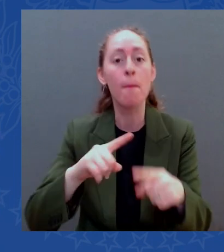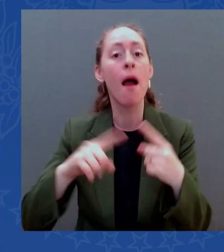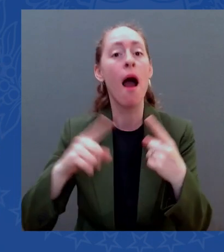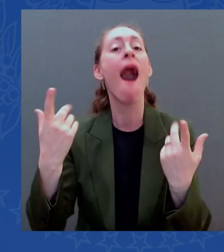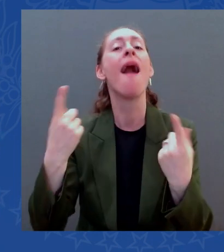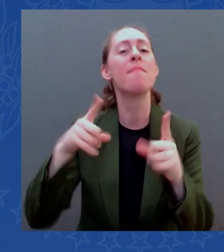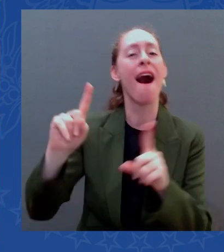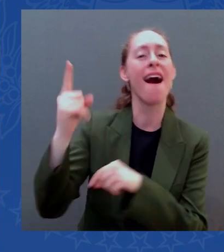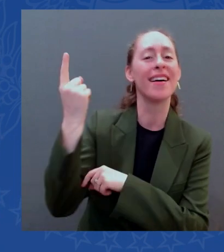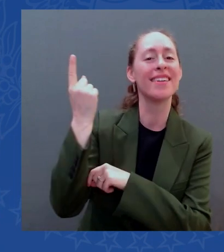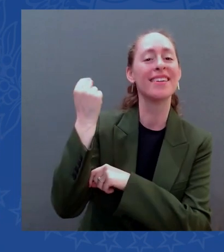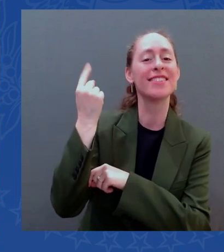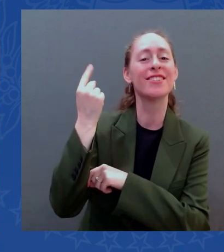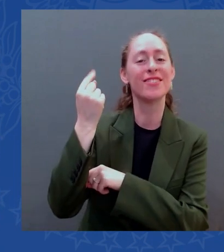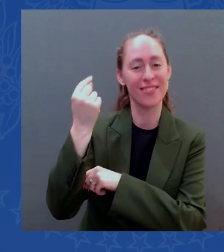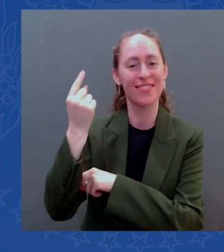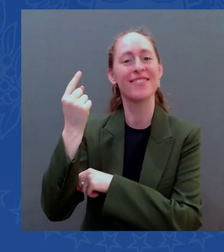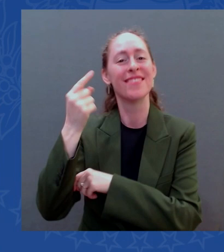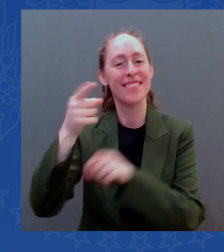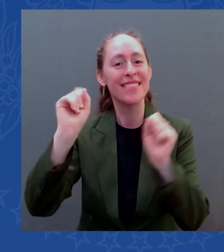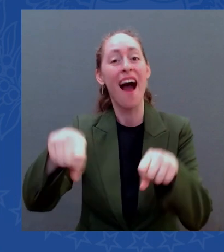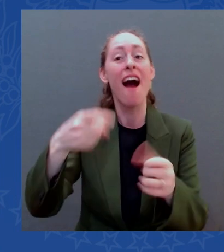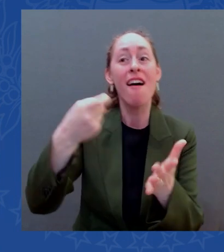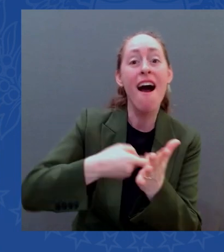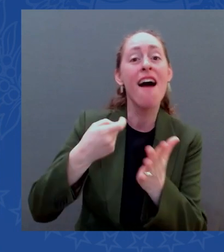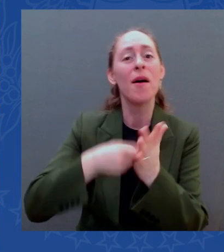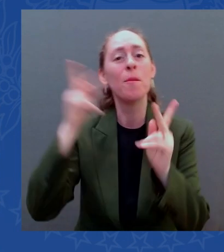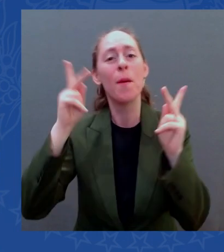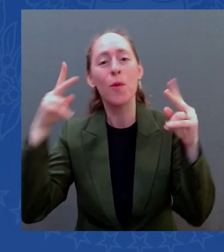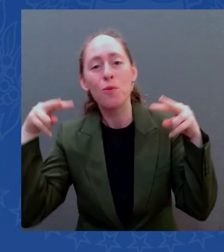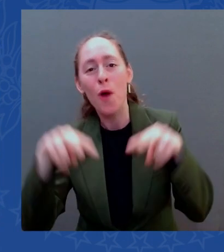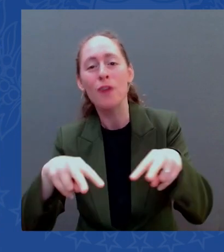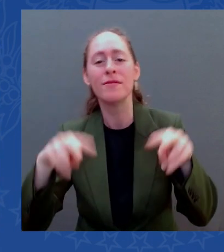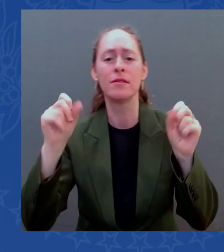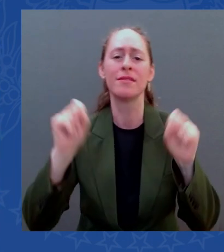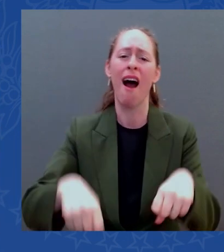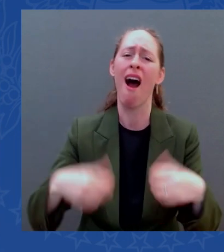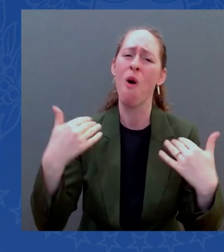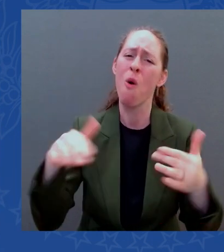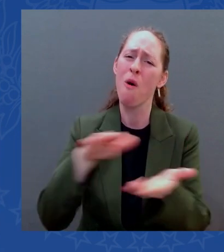so many fans, especially kids, and lifelong memories you created for countless families.